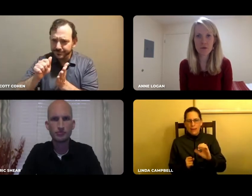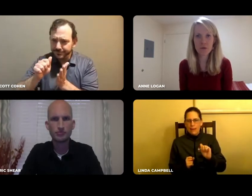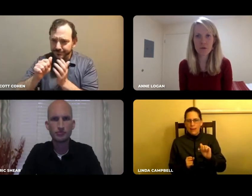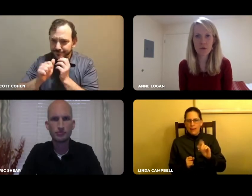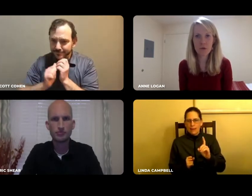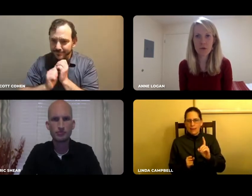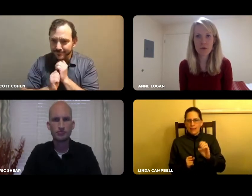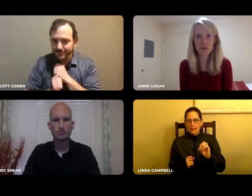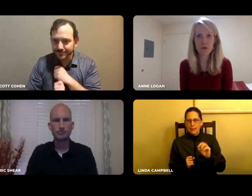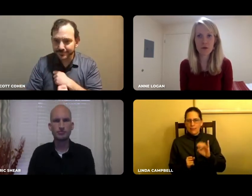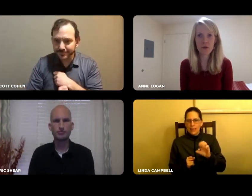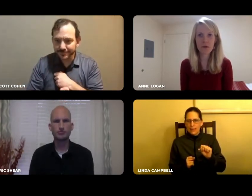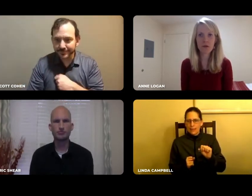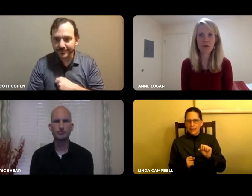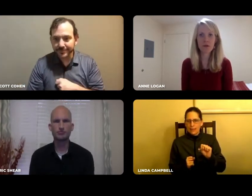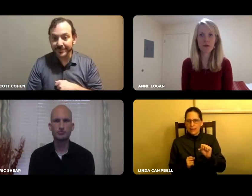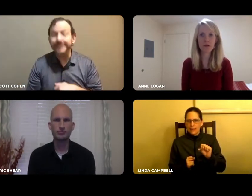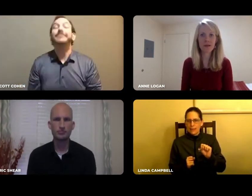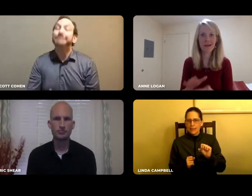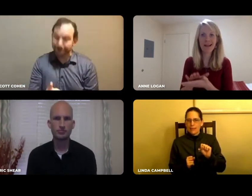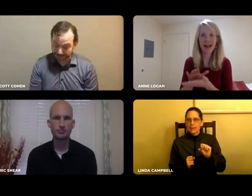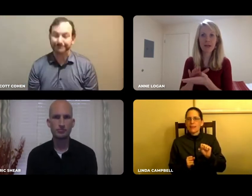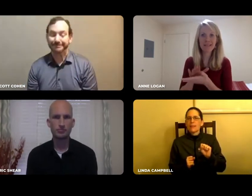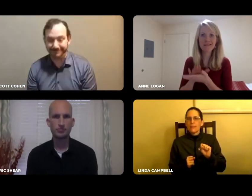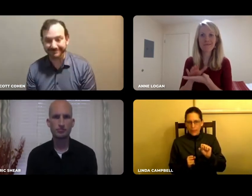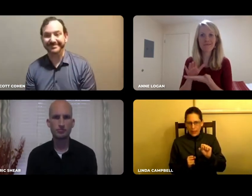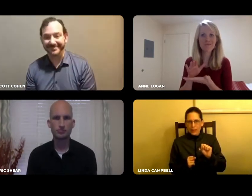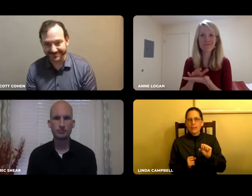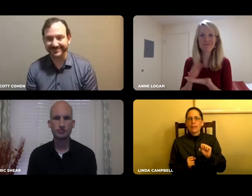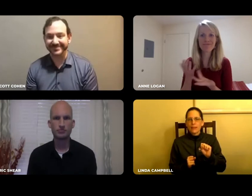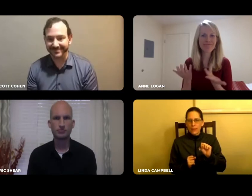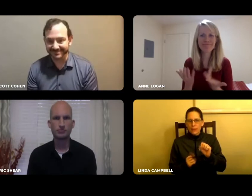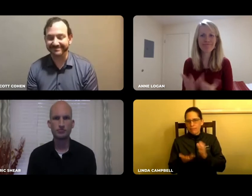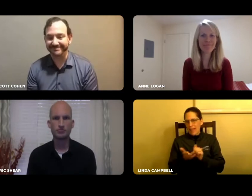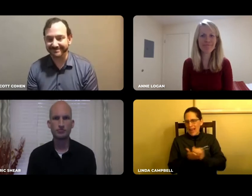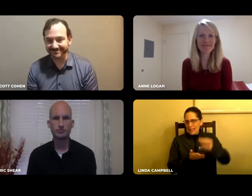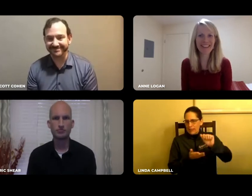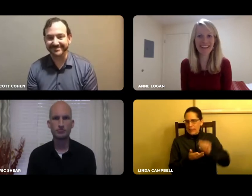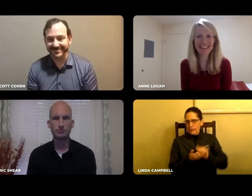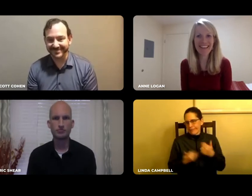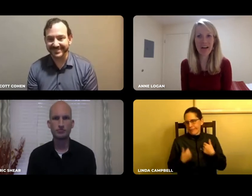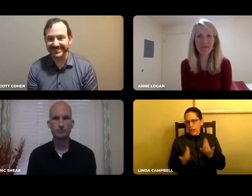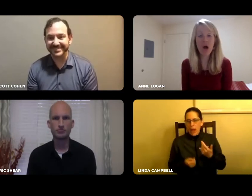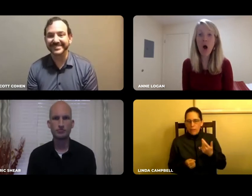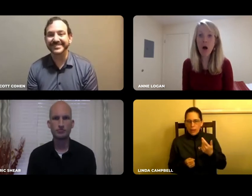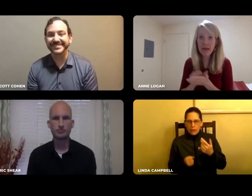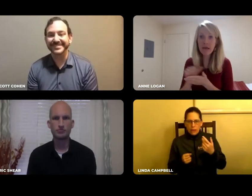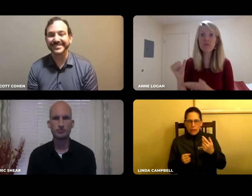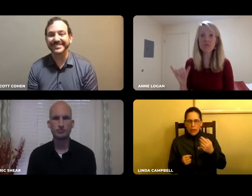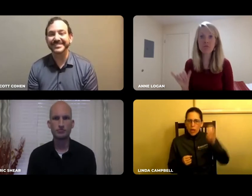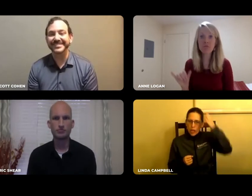academics [sign I use for academics]. It's an European sign.